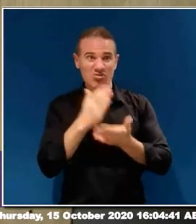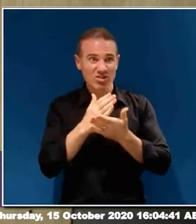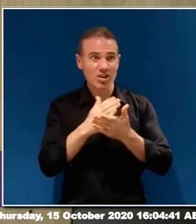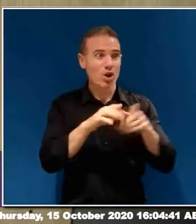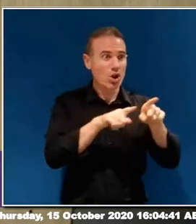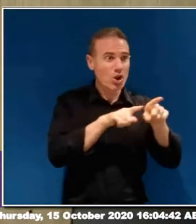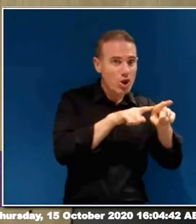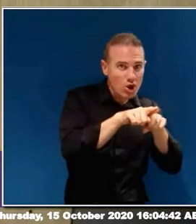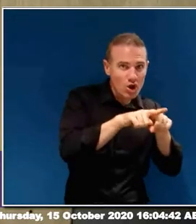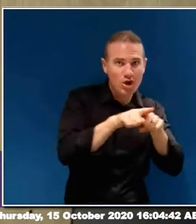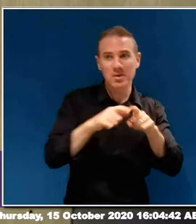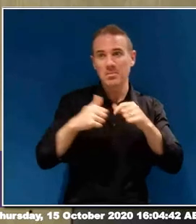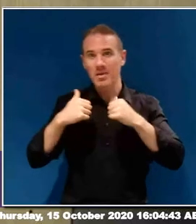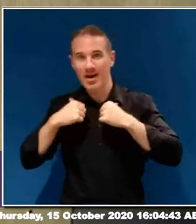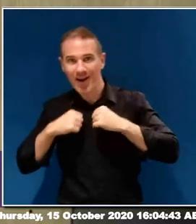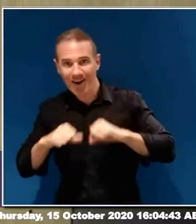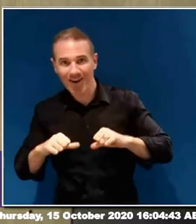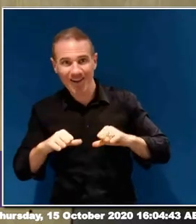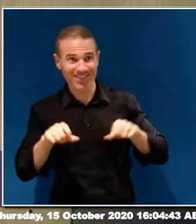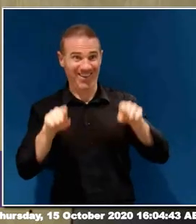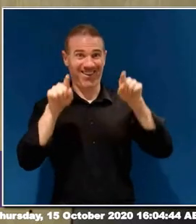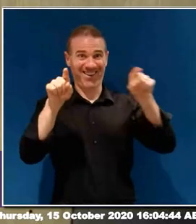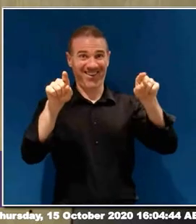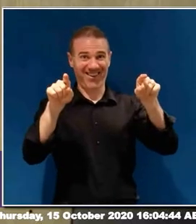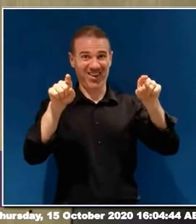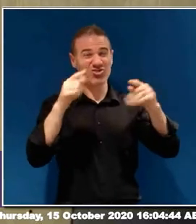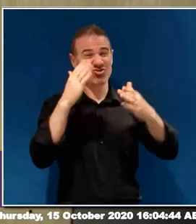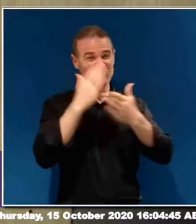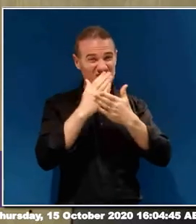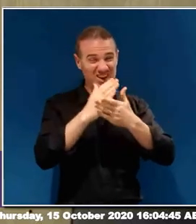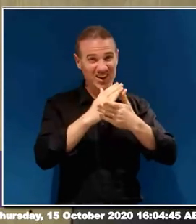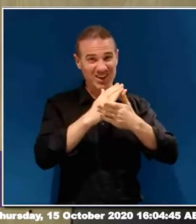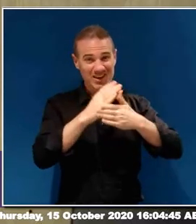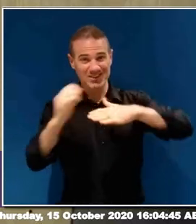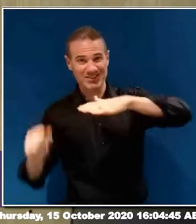So you need to be paying attention to the academics, but you also need